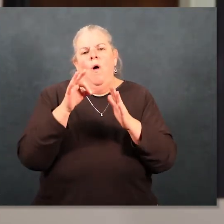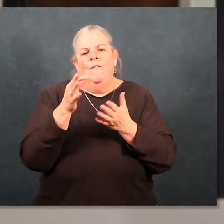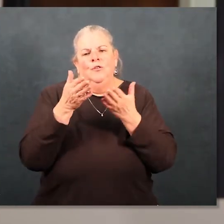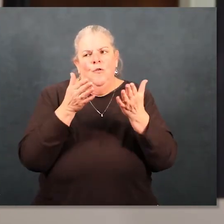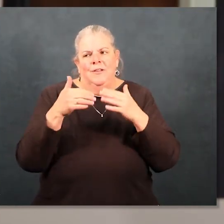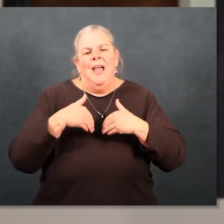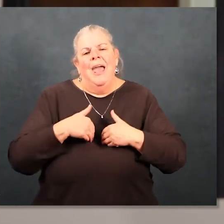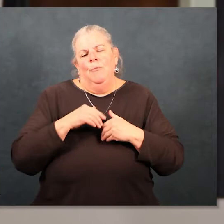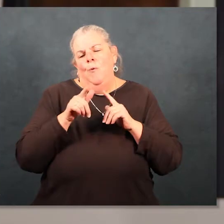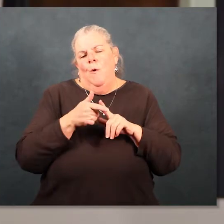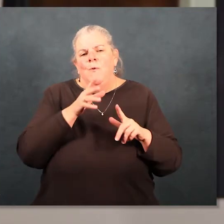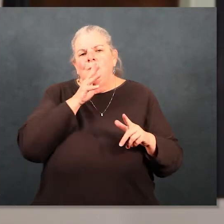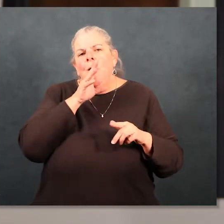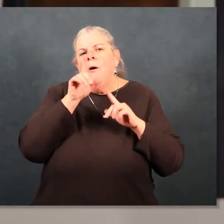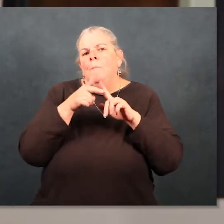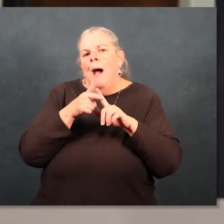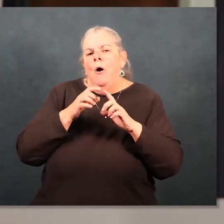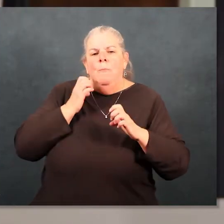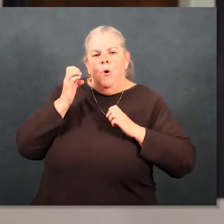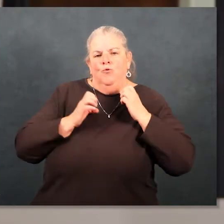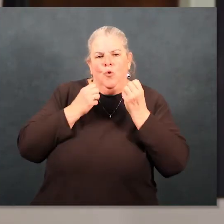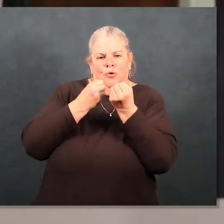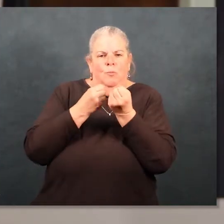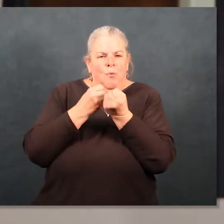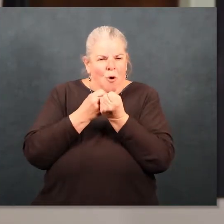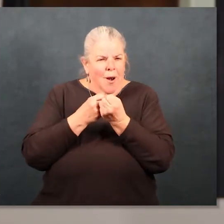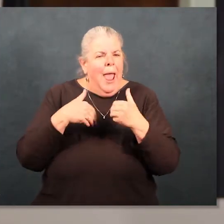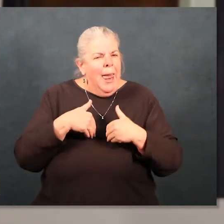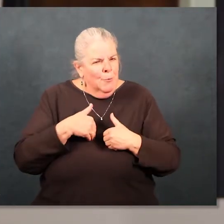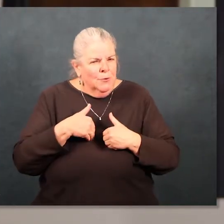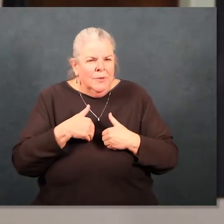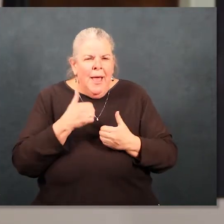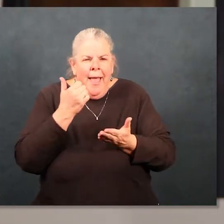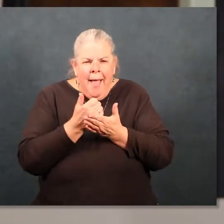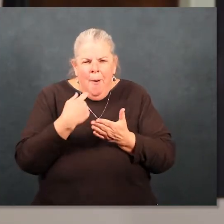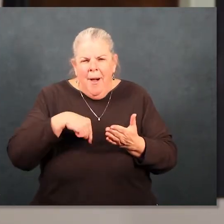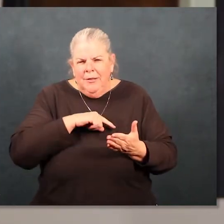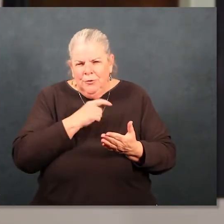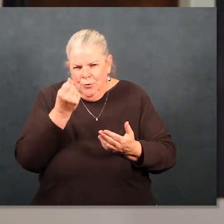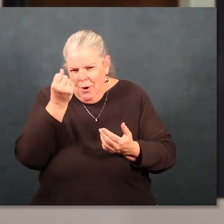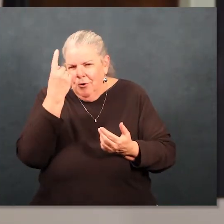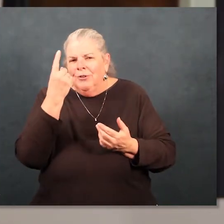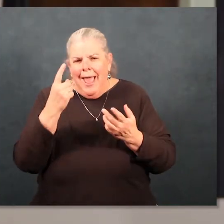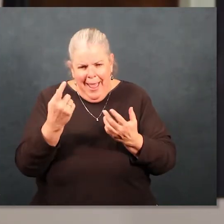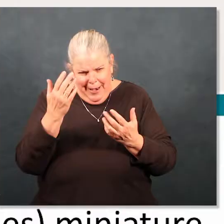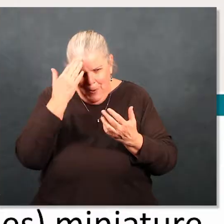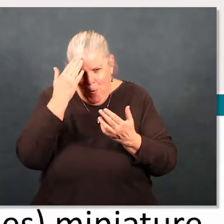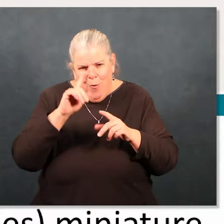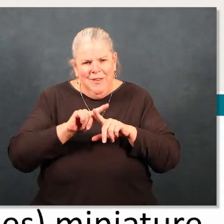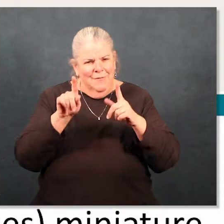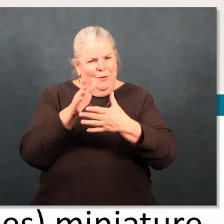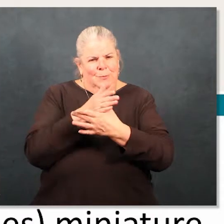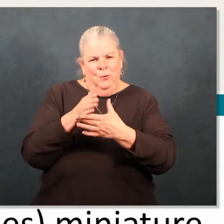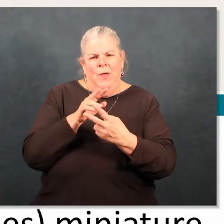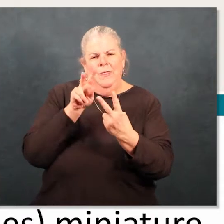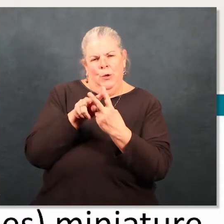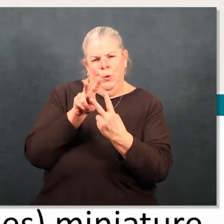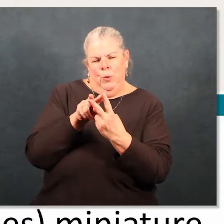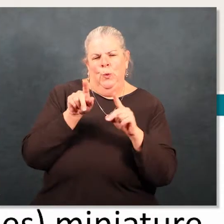when we talk about emotional support animals 'cause it can help us kind of understand the difference between the two. So, a key thing